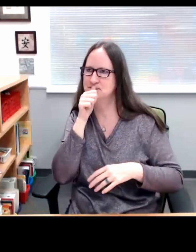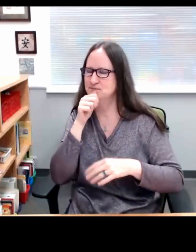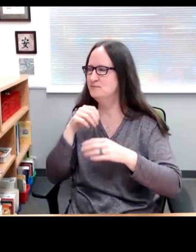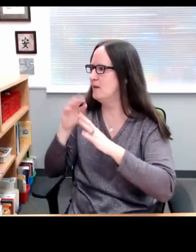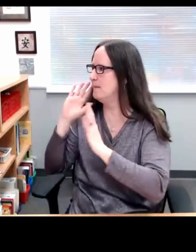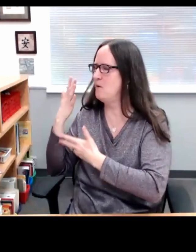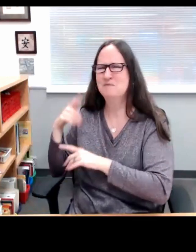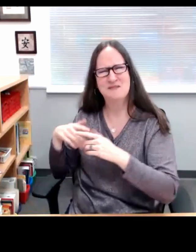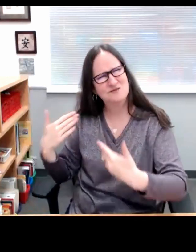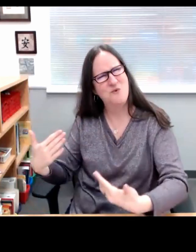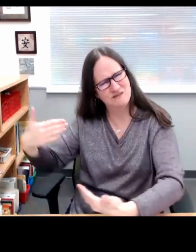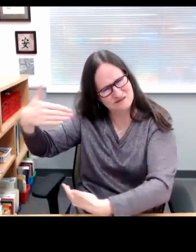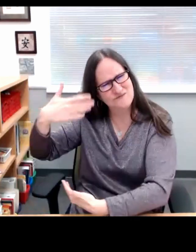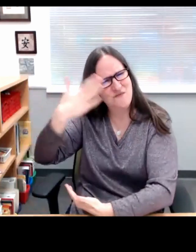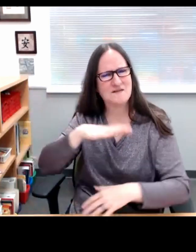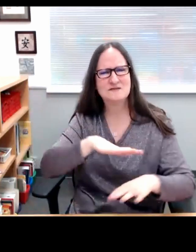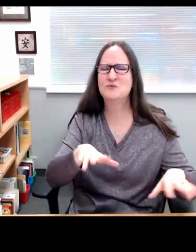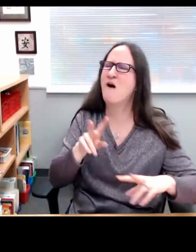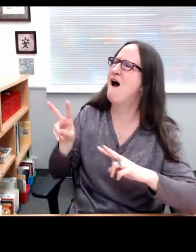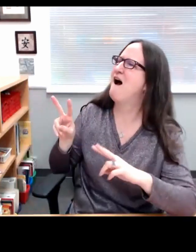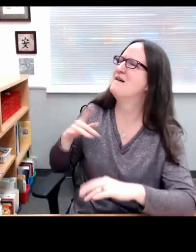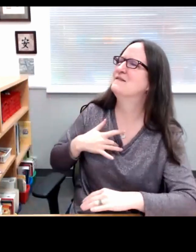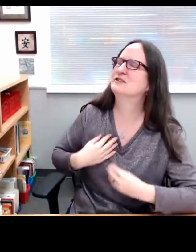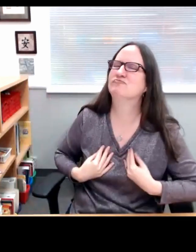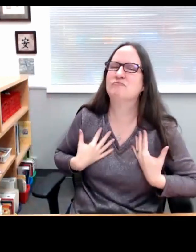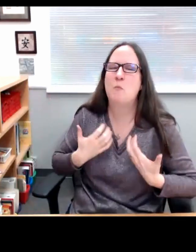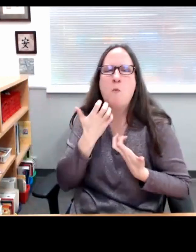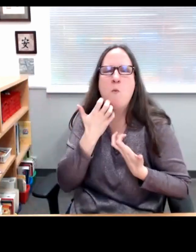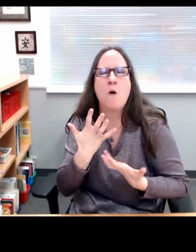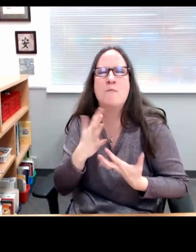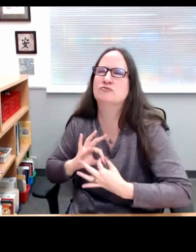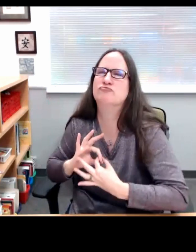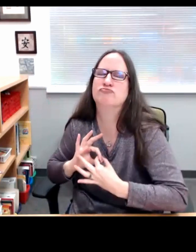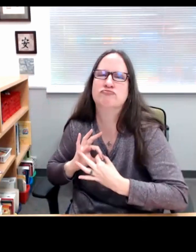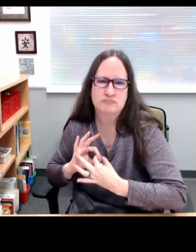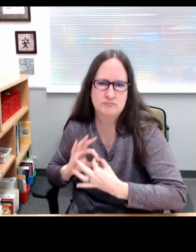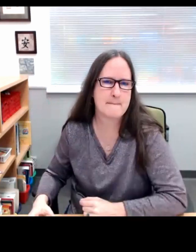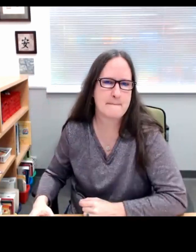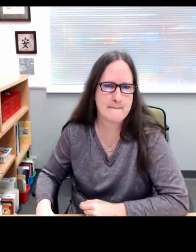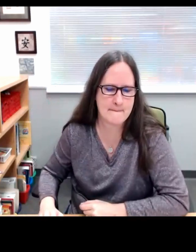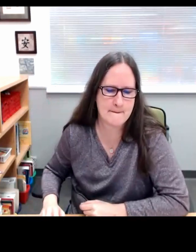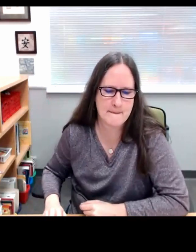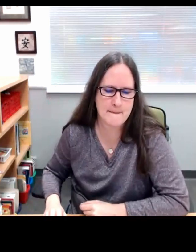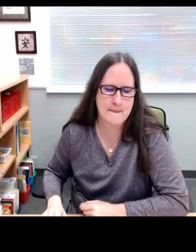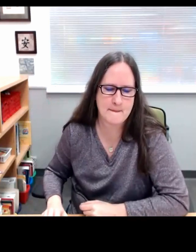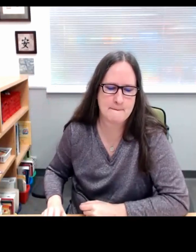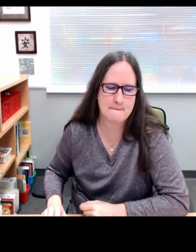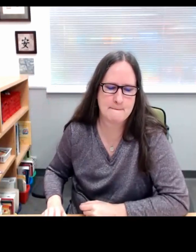there. That it's not something that needs to be locked away somewhere. That it's something